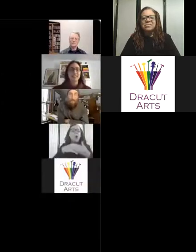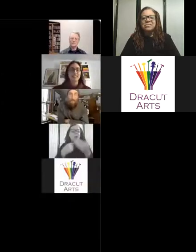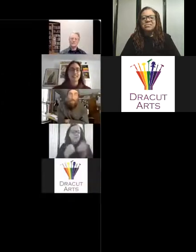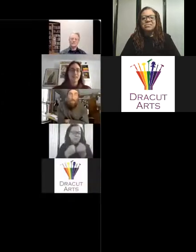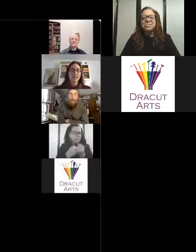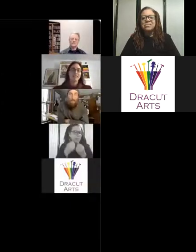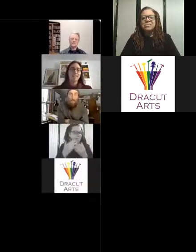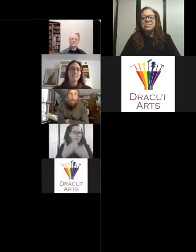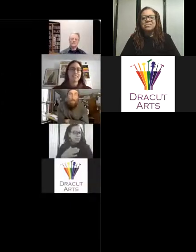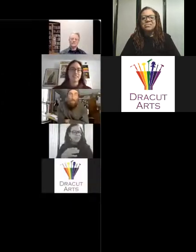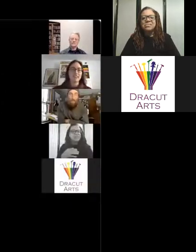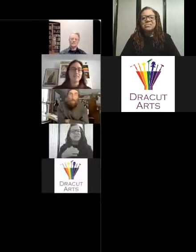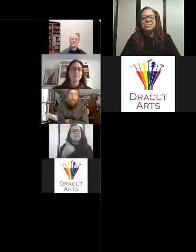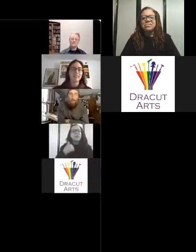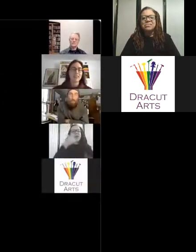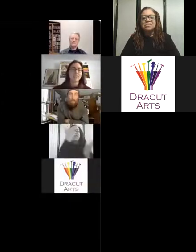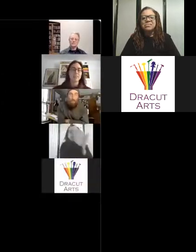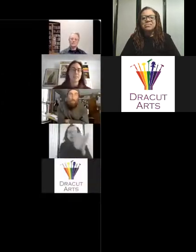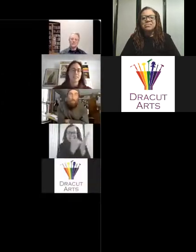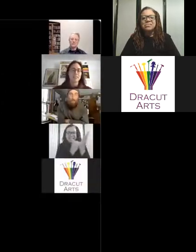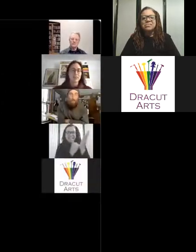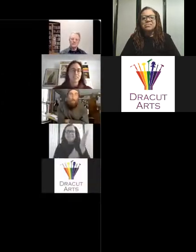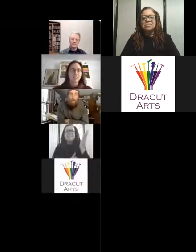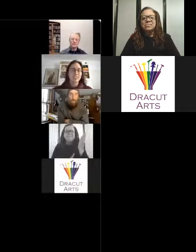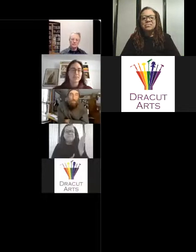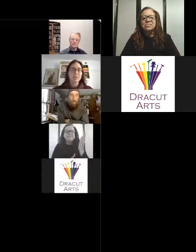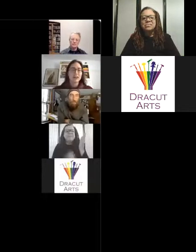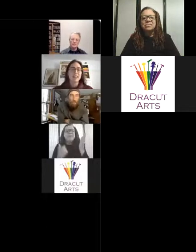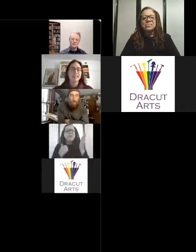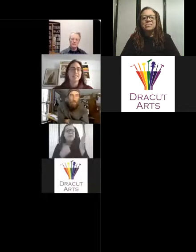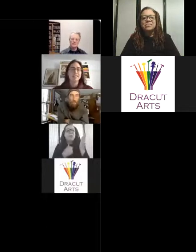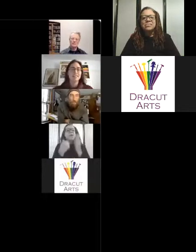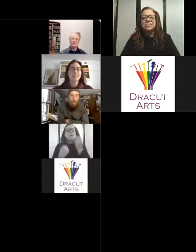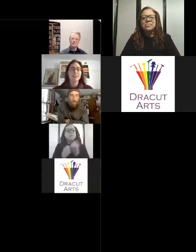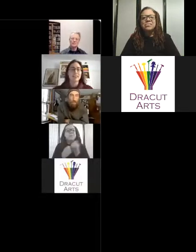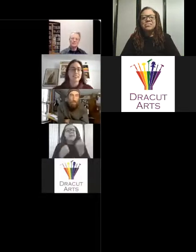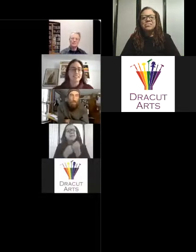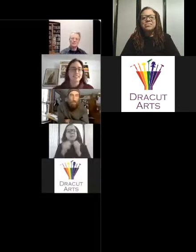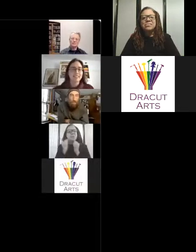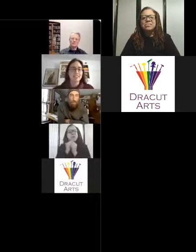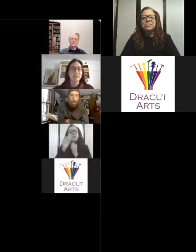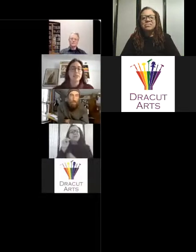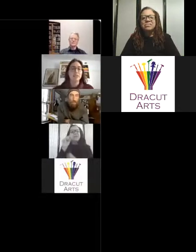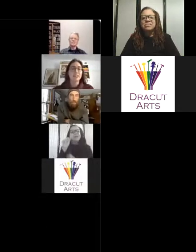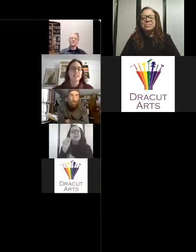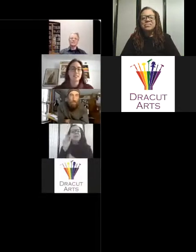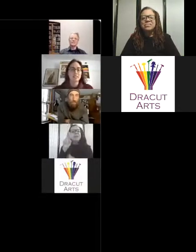and here we have a list of them. We are sponsored by Marianne Doernis-Goldman,